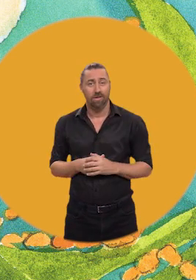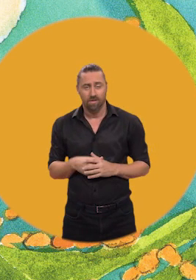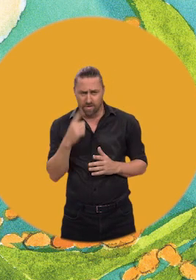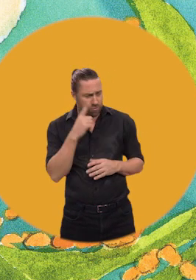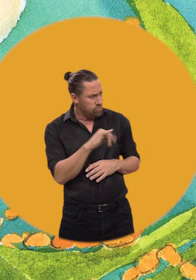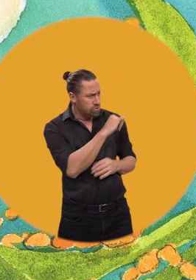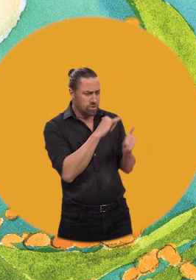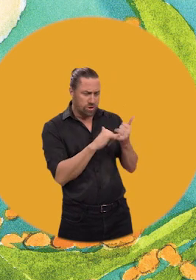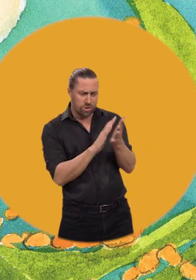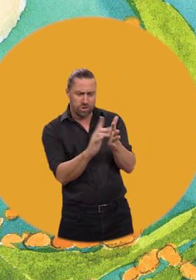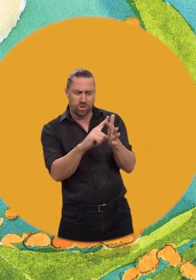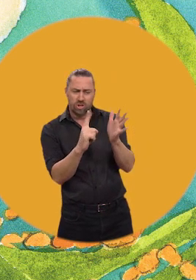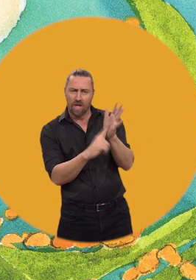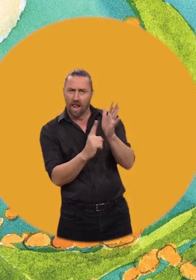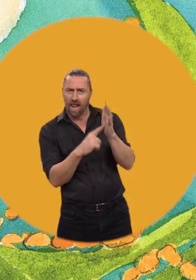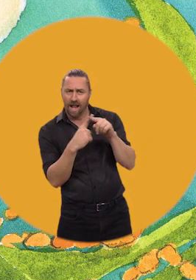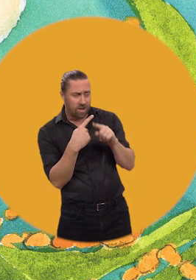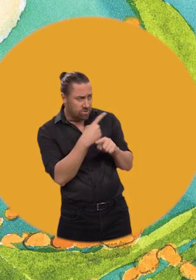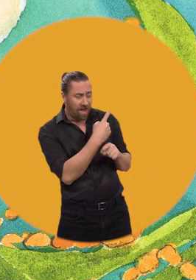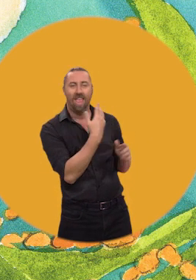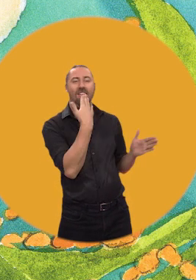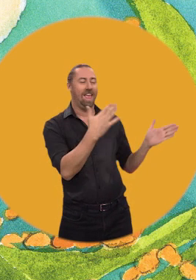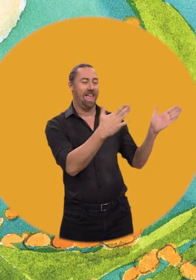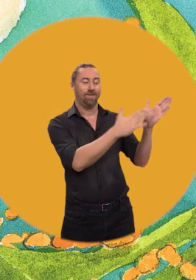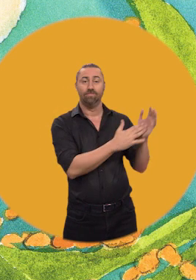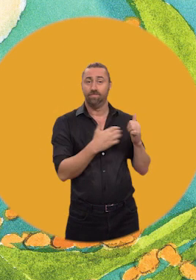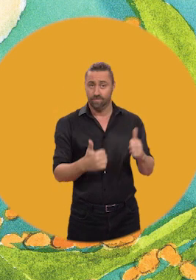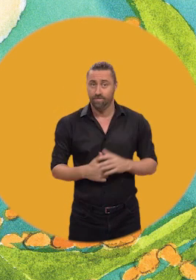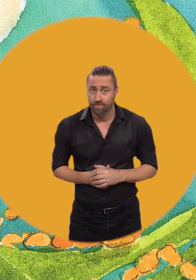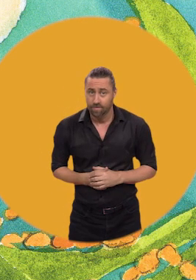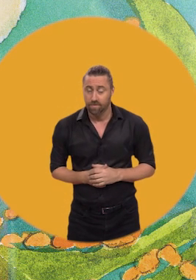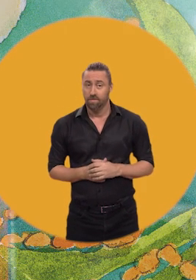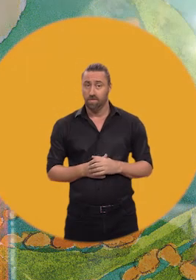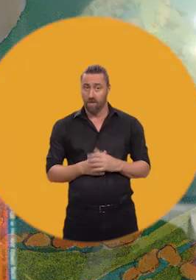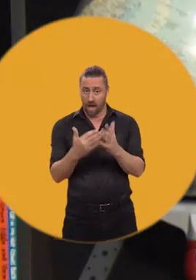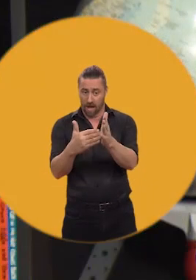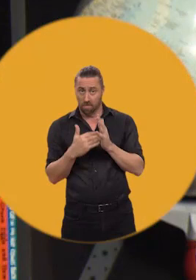(bell dinging) Pop it on the picture. (wind whooshing) Will you help me to read each of these words?